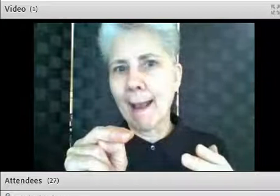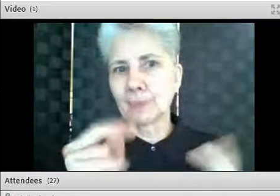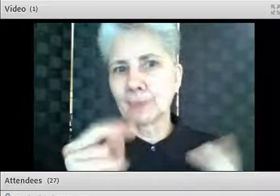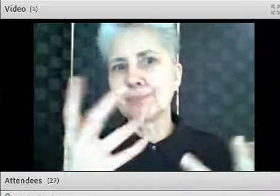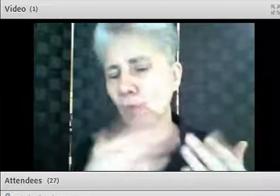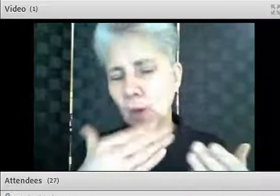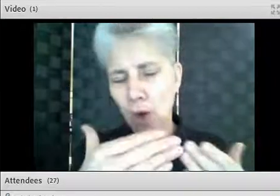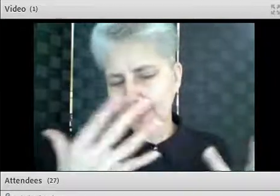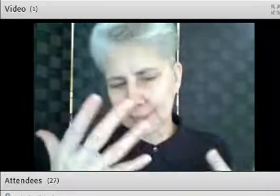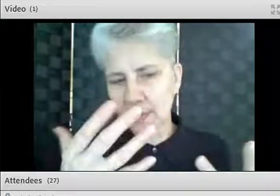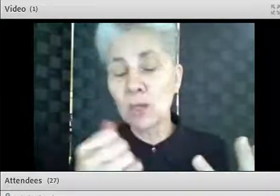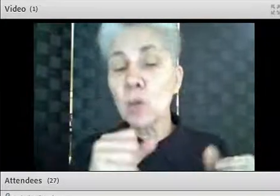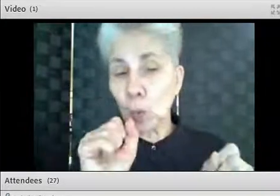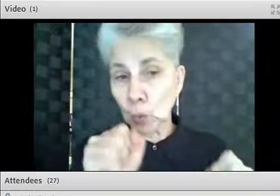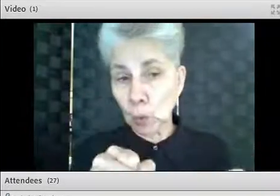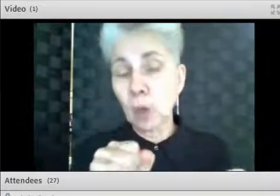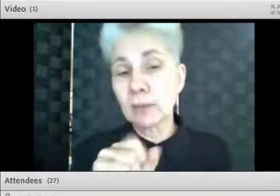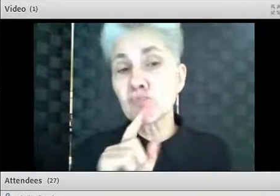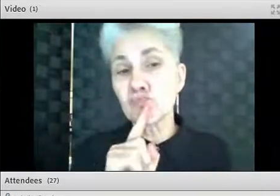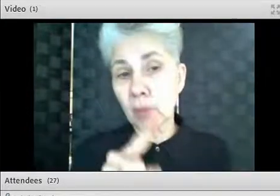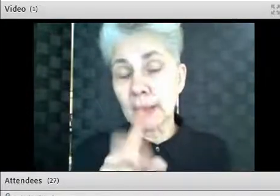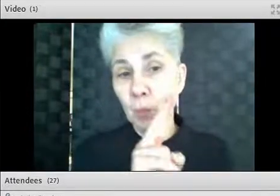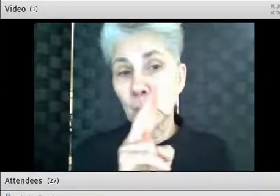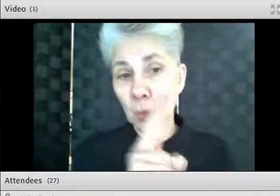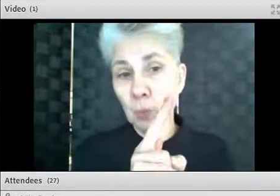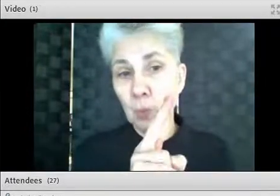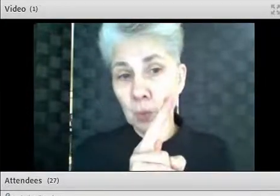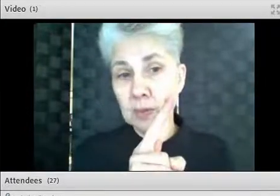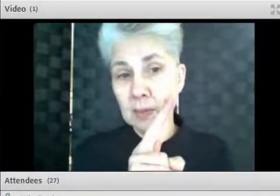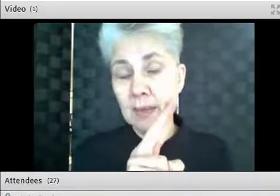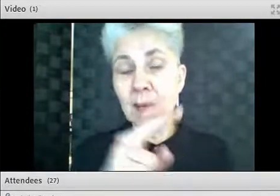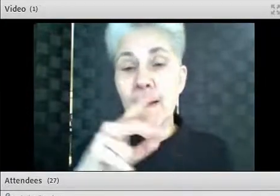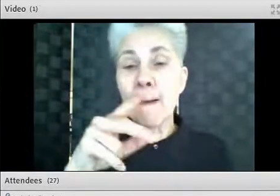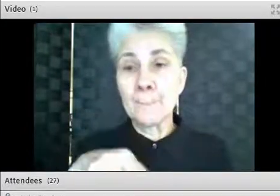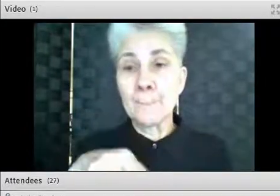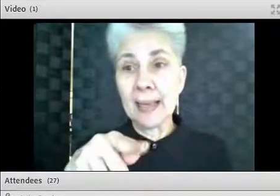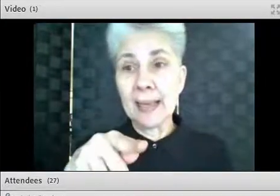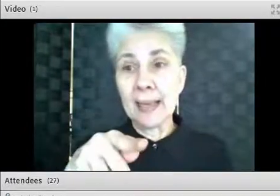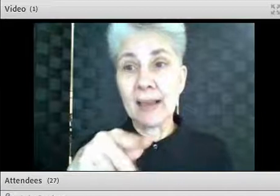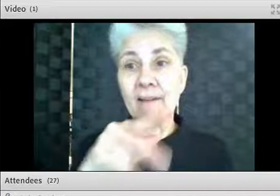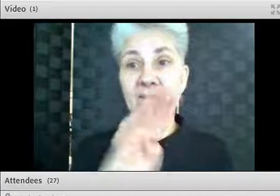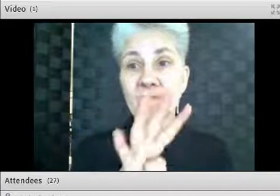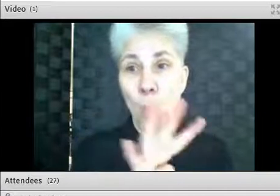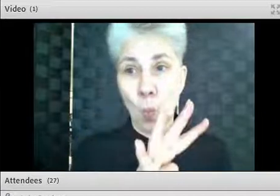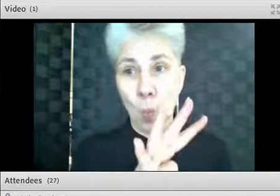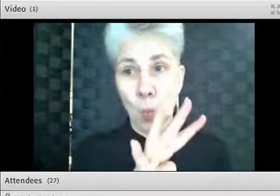so you could legitimately also have P4 for Phelps.